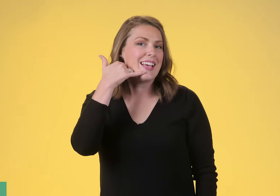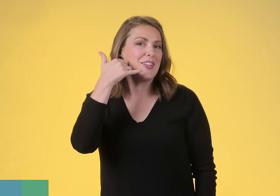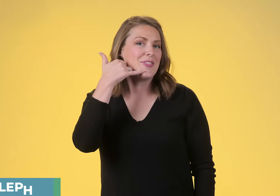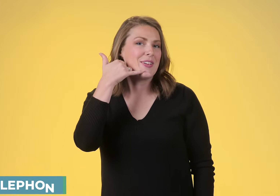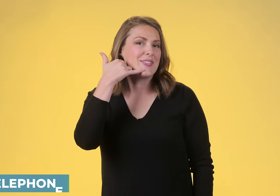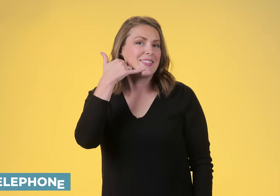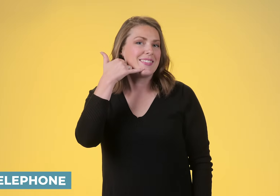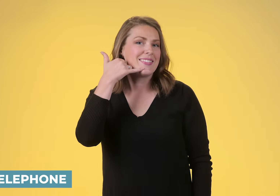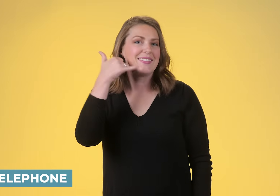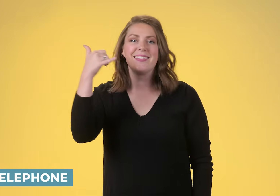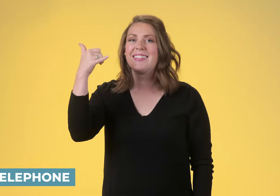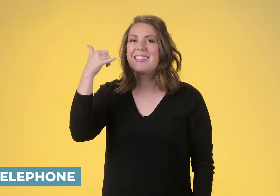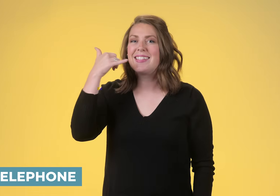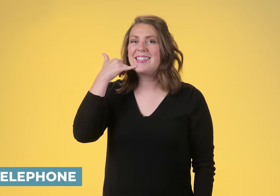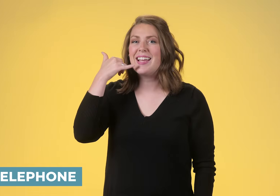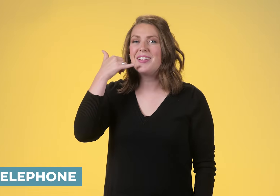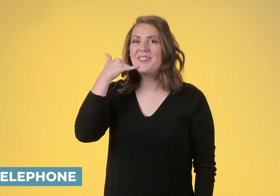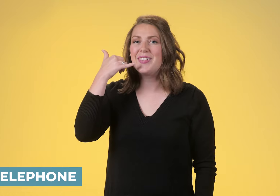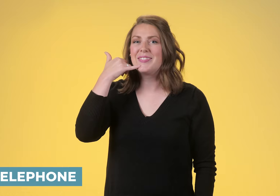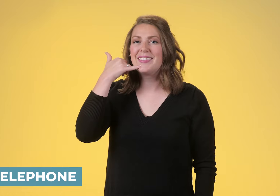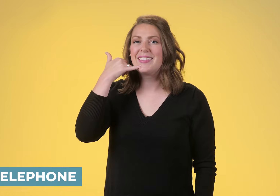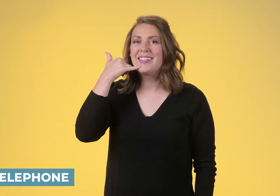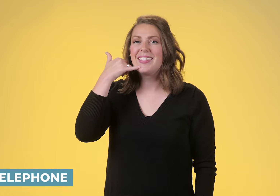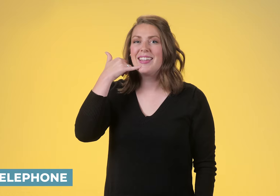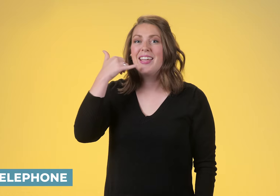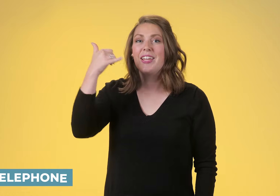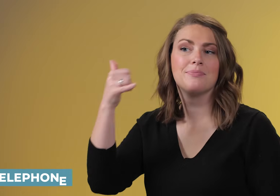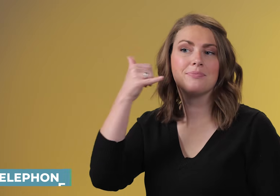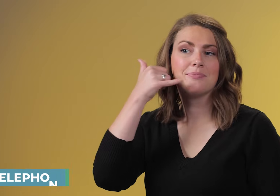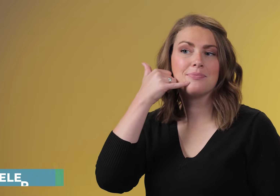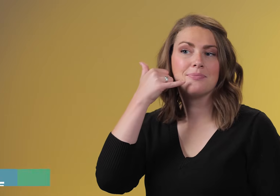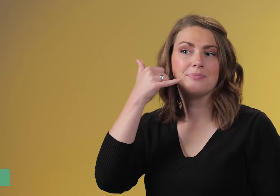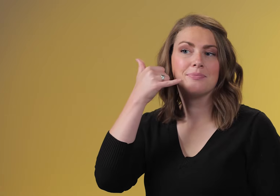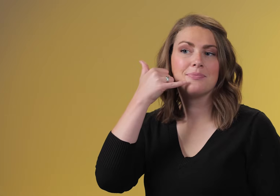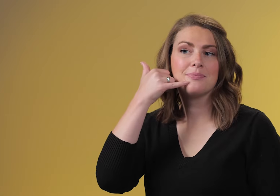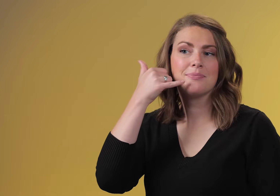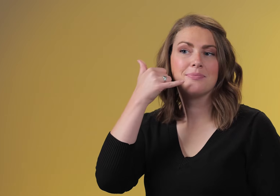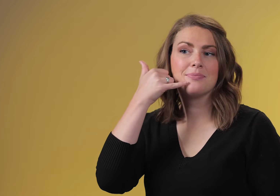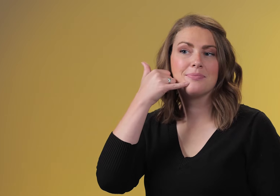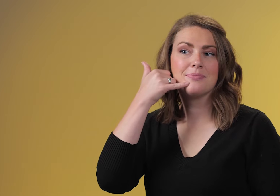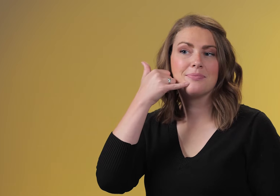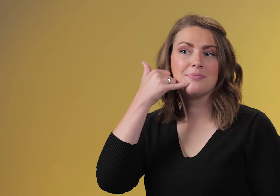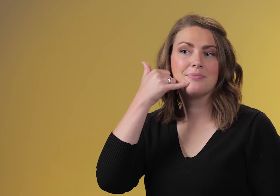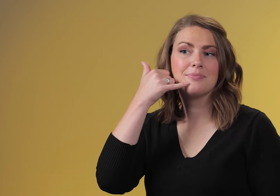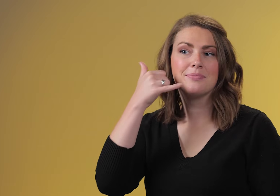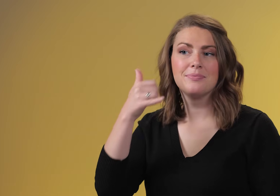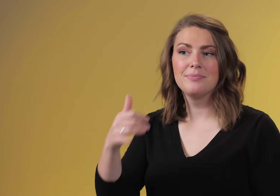TELEPHONE TELEPHONE Your pinky and your thumb are acting like a telephone.